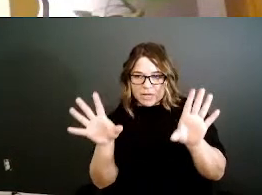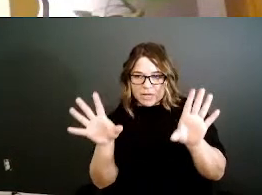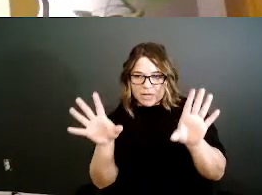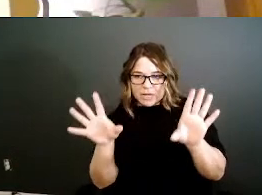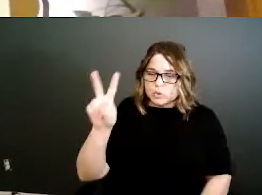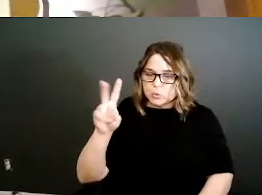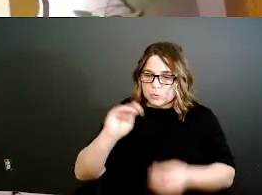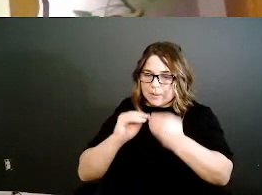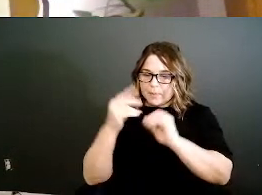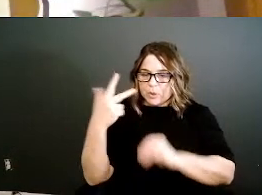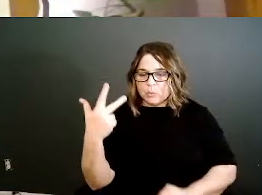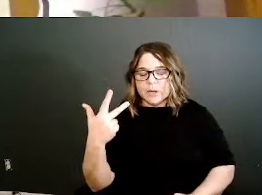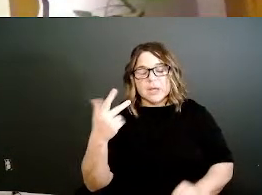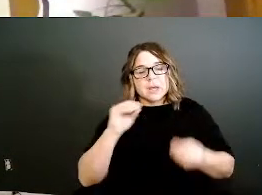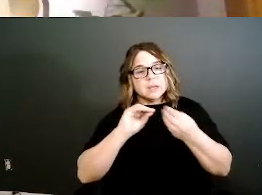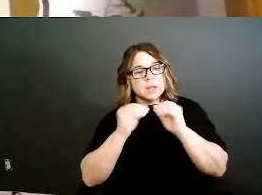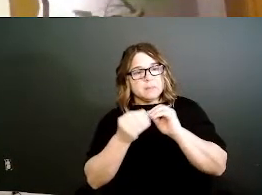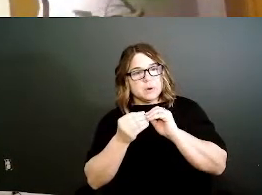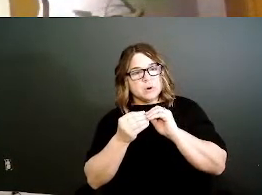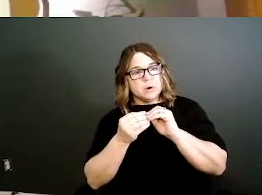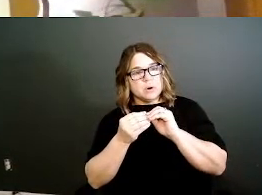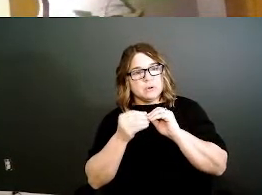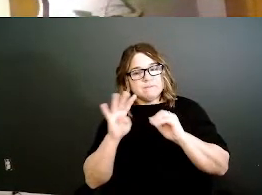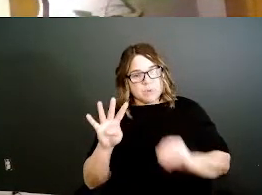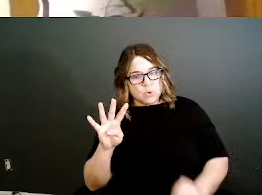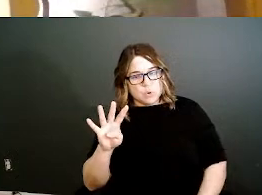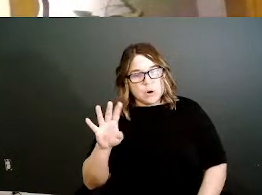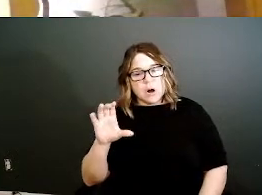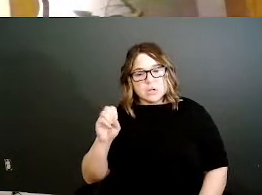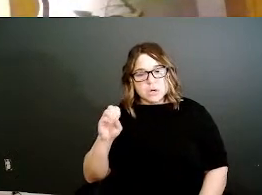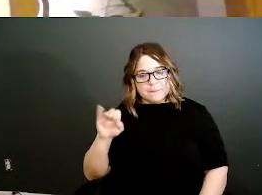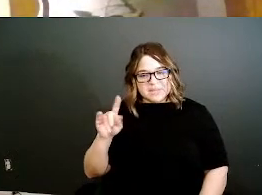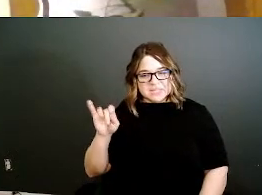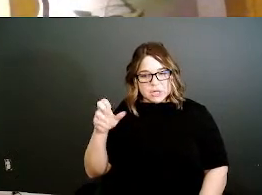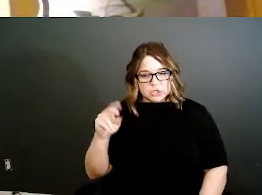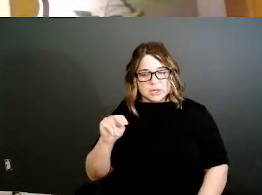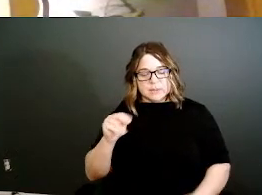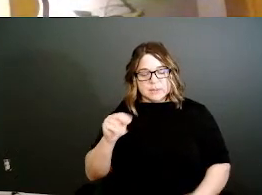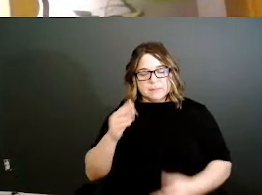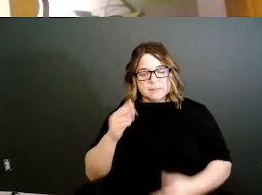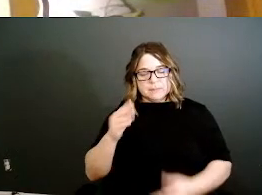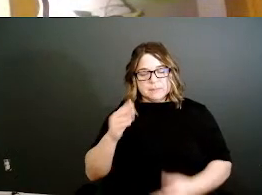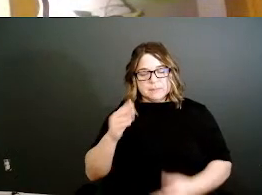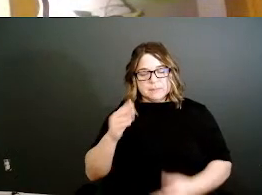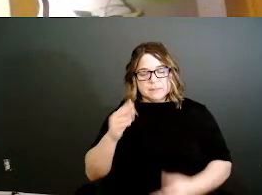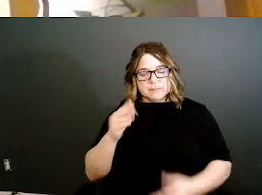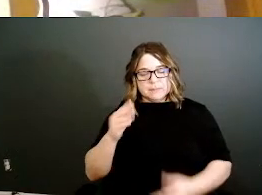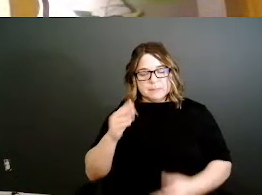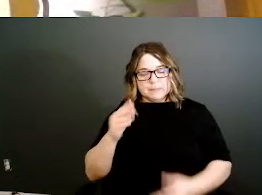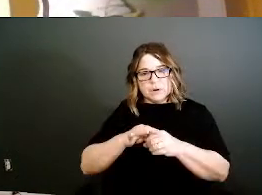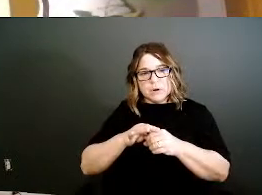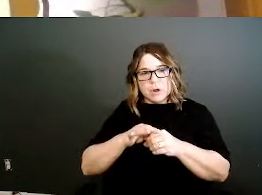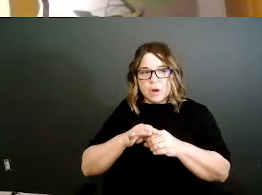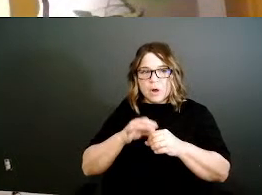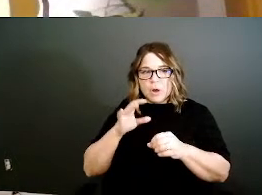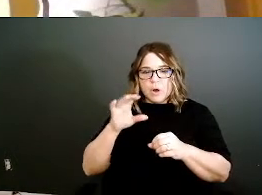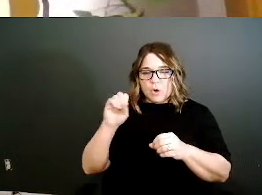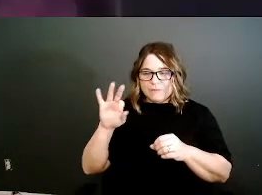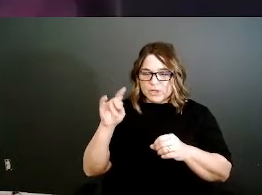ONCE. ≫ COUNCIL MEMBER PALMISANO: SO I DON'T THINK WE NEED TO DO ANYTHING FURTHER. ≫ Clerk: CORRECT. ≫ COUNCIL MEMBER PALMISANO: FOR THIS YEAR'S BUDGET, MADAM PRESIDENT.